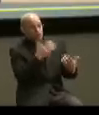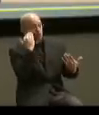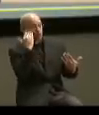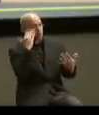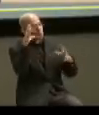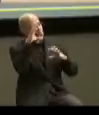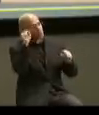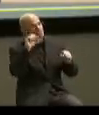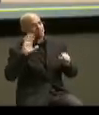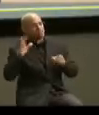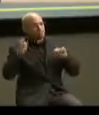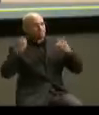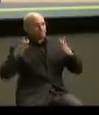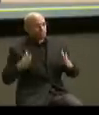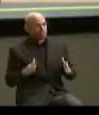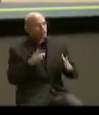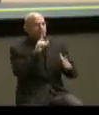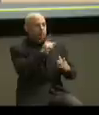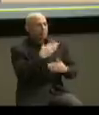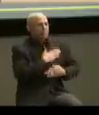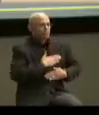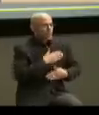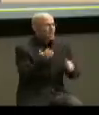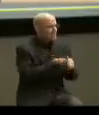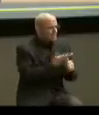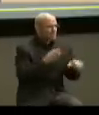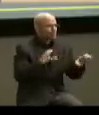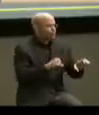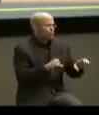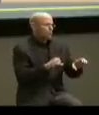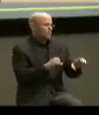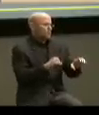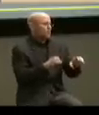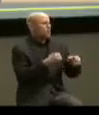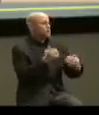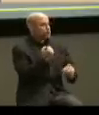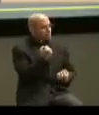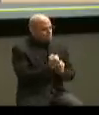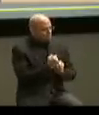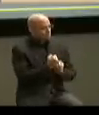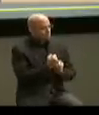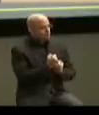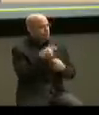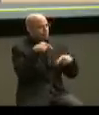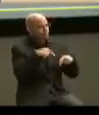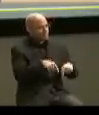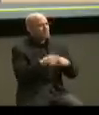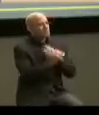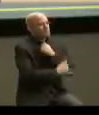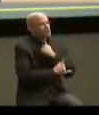ADMINISTRATION AND HIS APPOINTEES TRULY APPRECIATE EVERYTHING THAT YOU'RE DOING IN SUPPORT OF THIS COUNTRY AND